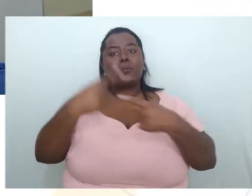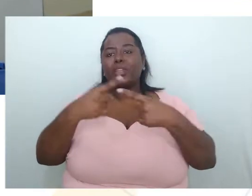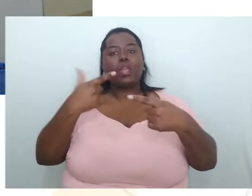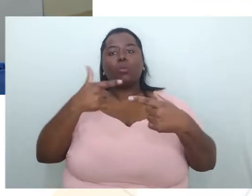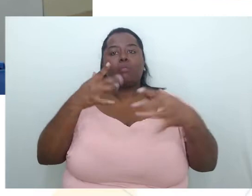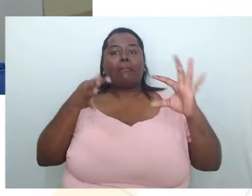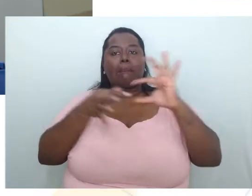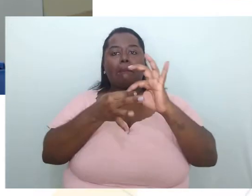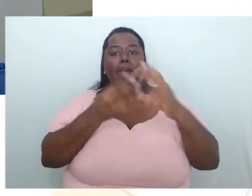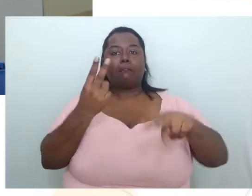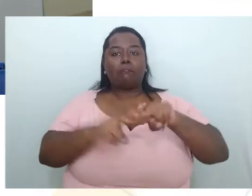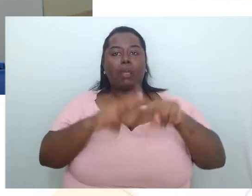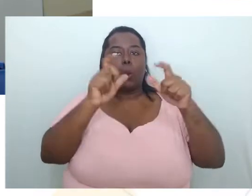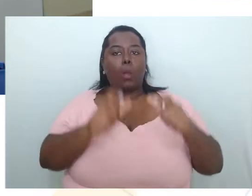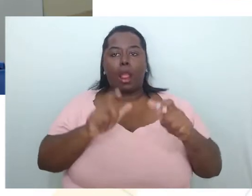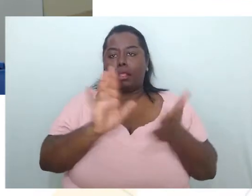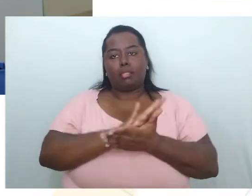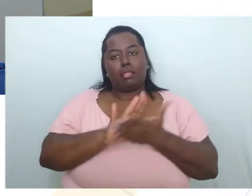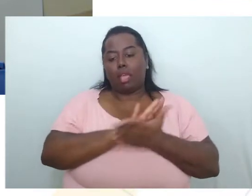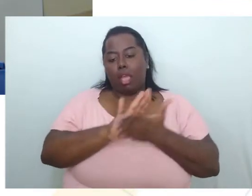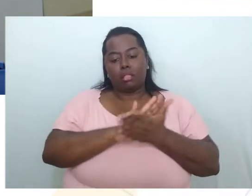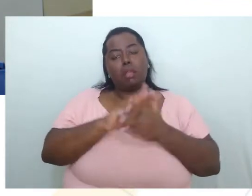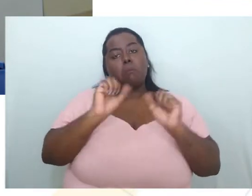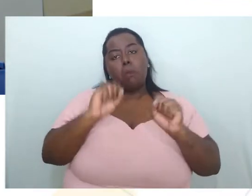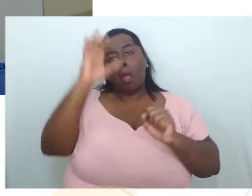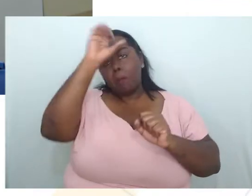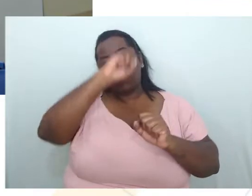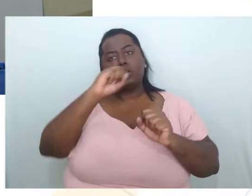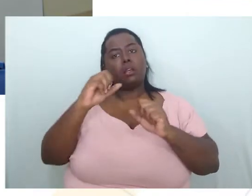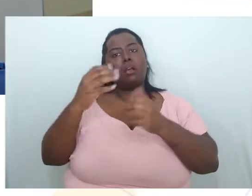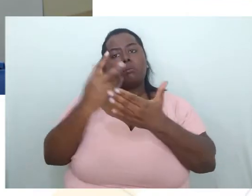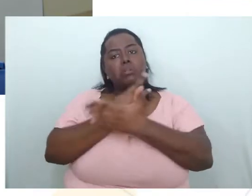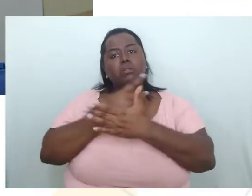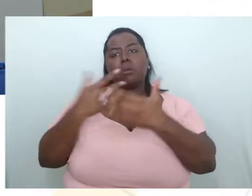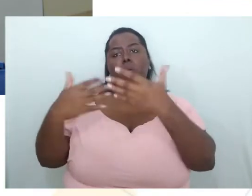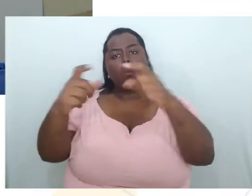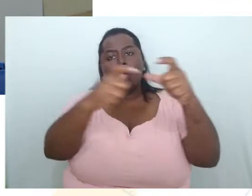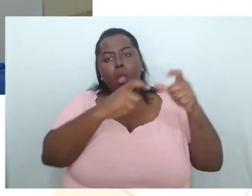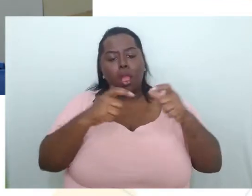it is happening from different places, and of course online learning, that's catching up.